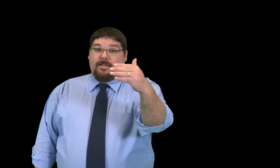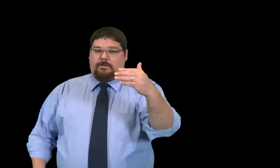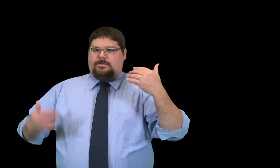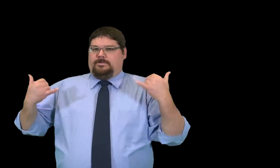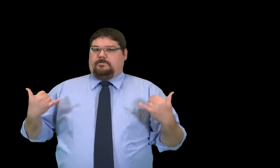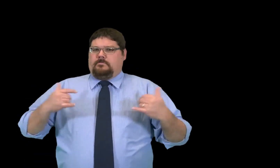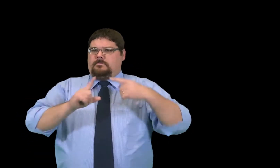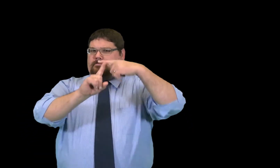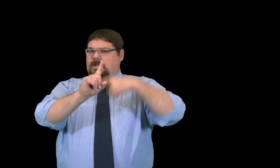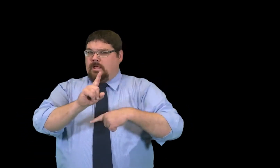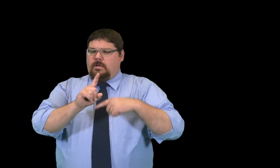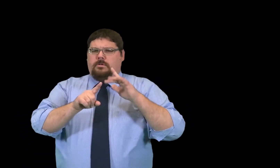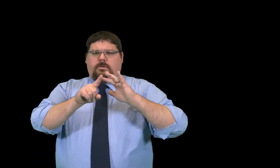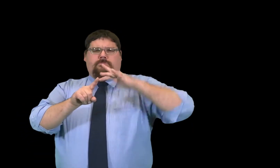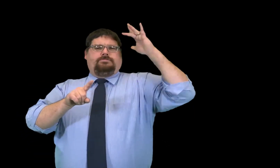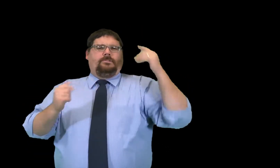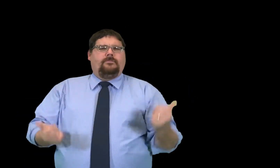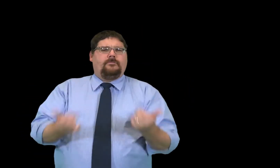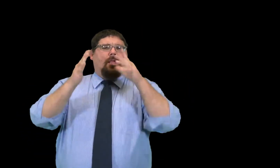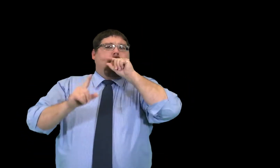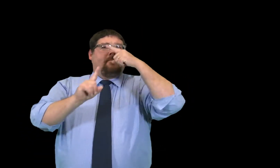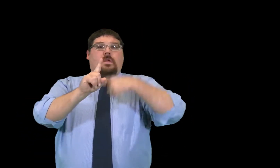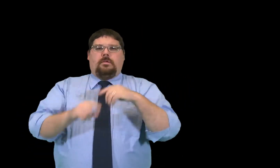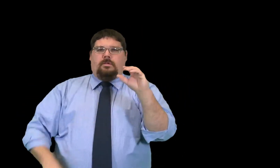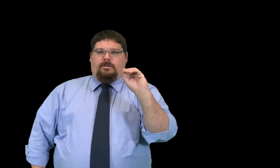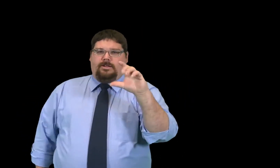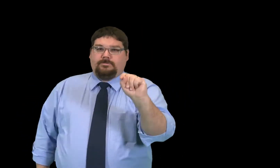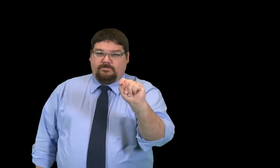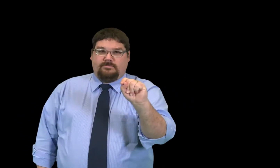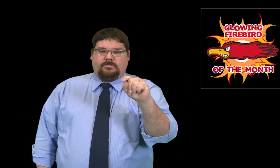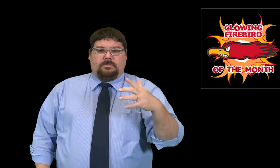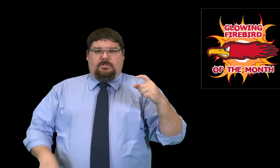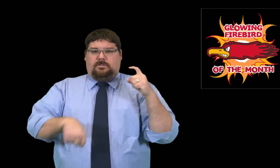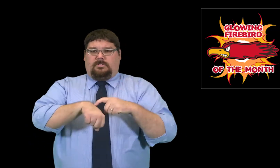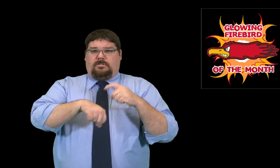Hi everyone! It’s time for the Glowing Firebirds for the month of October.